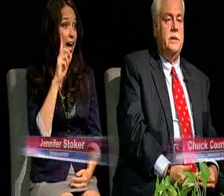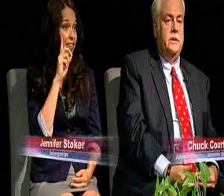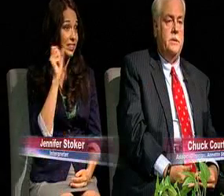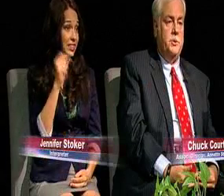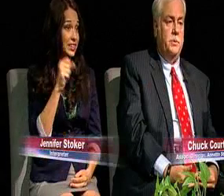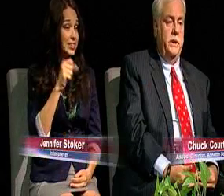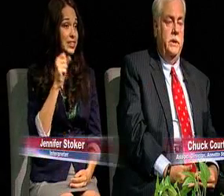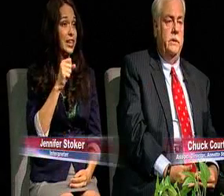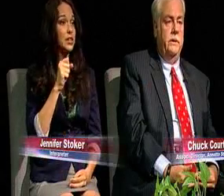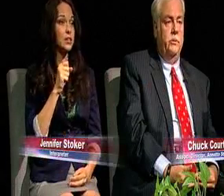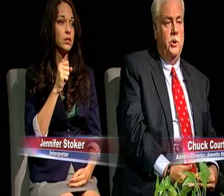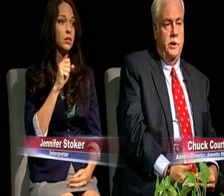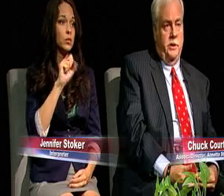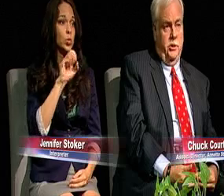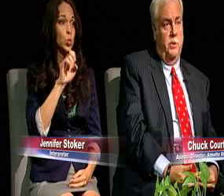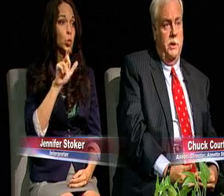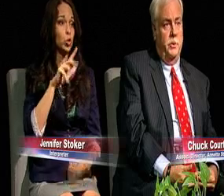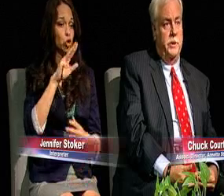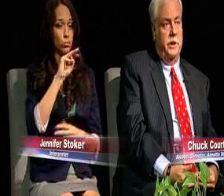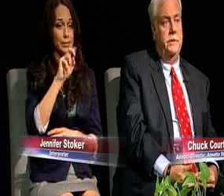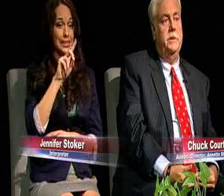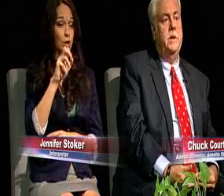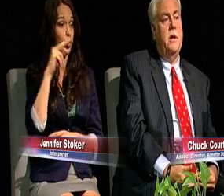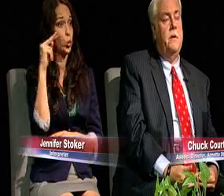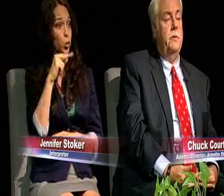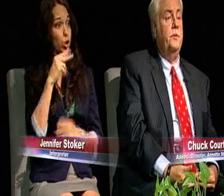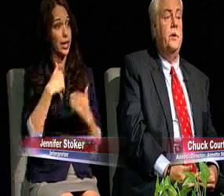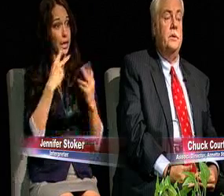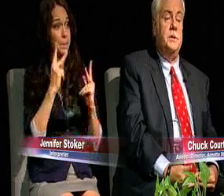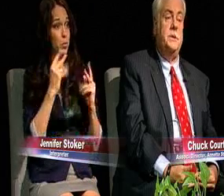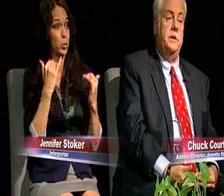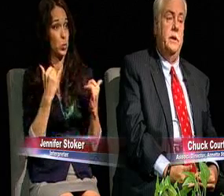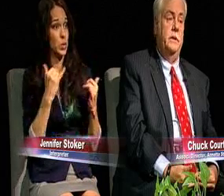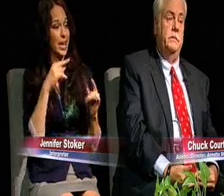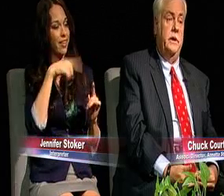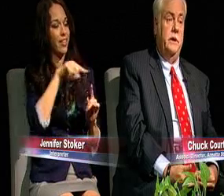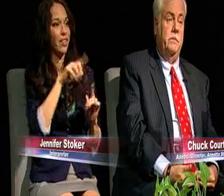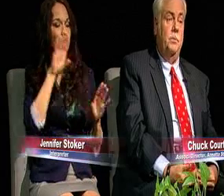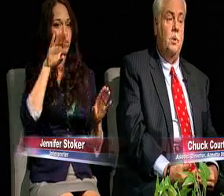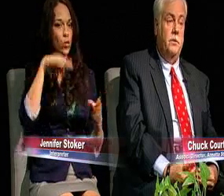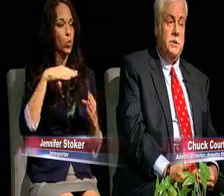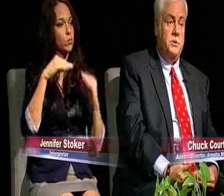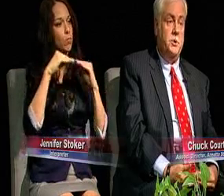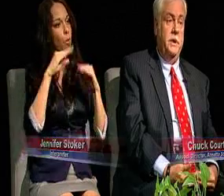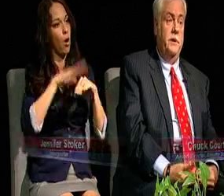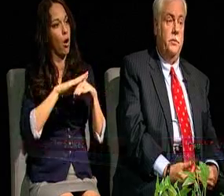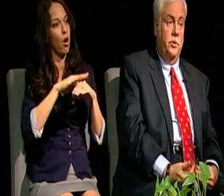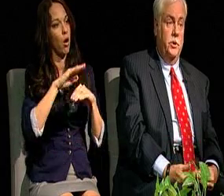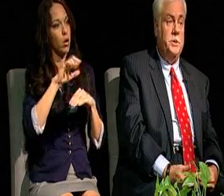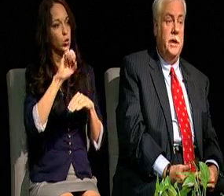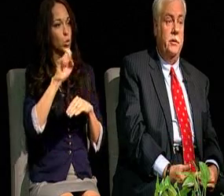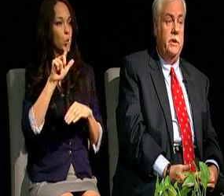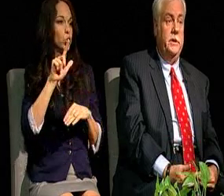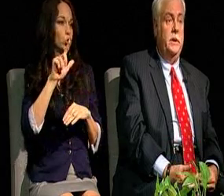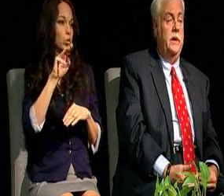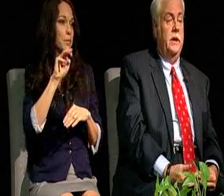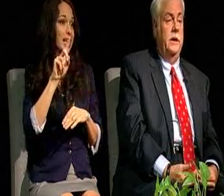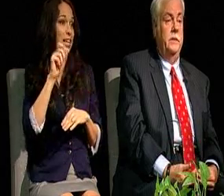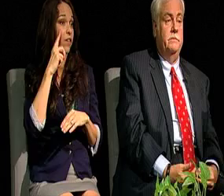I think the social media, when you look at young people today, they're focused more on the social media for their newsgathering.